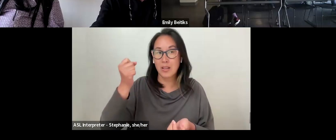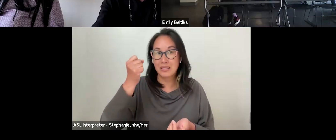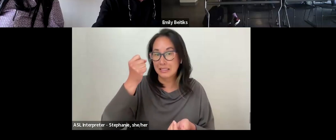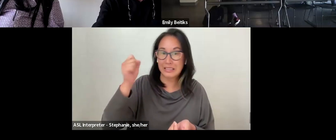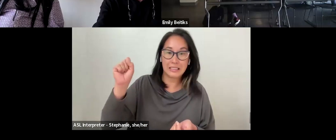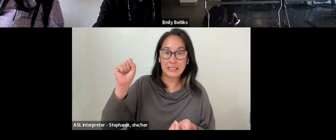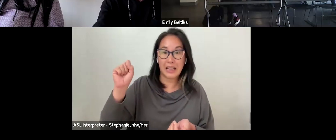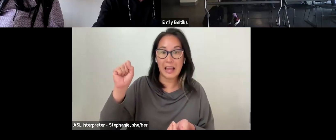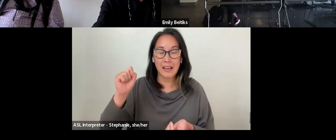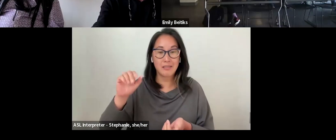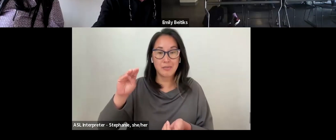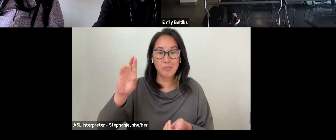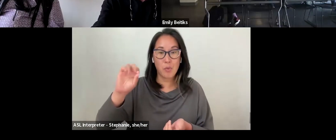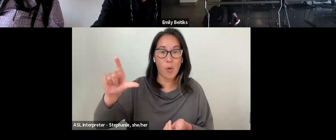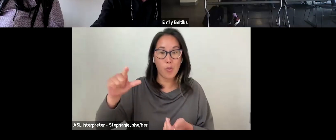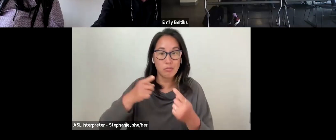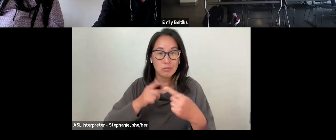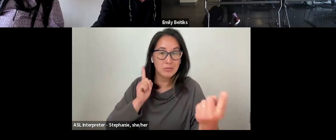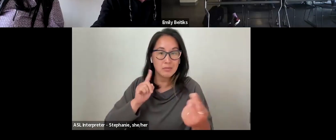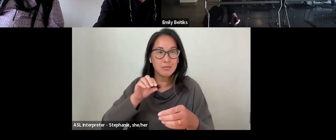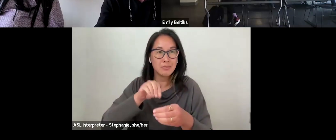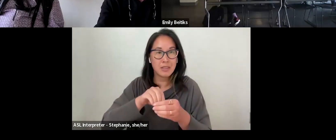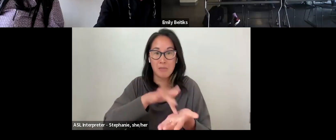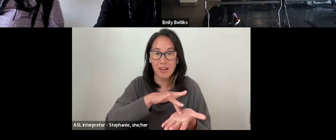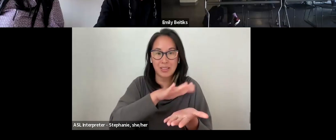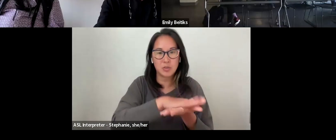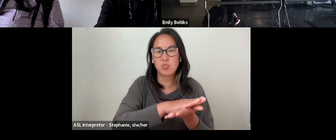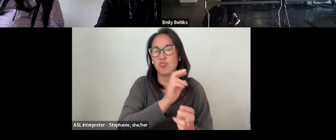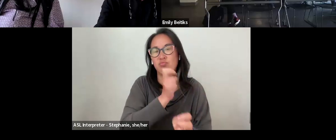I think harder than it is in a lot of other organizations.